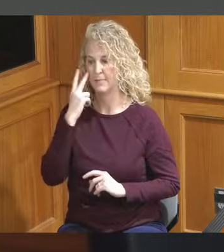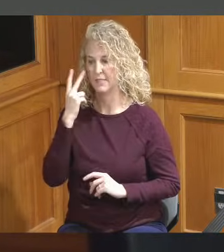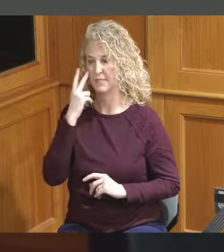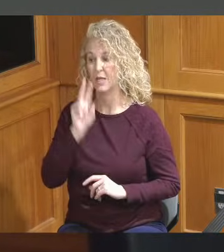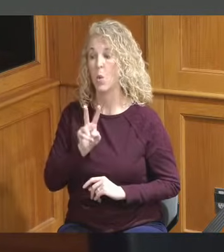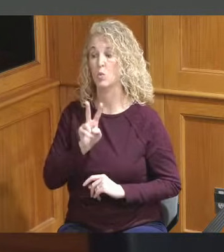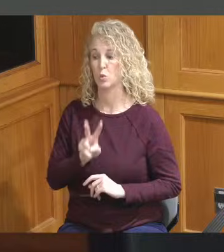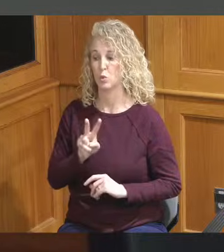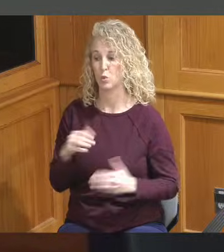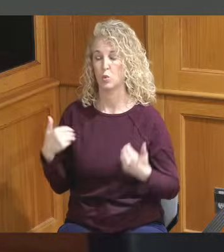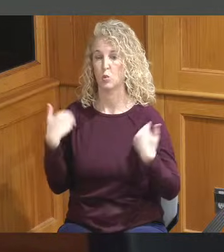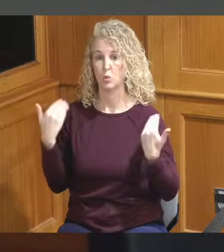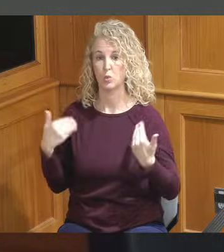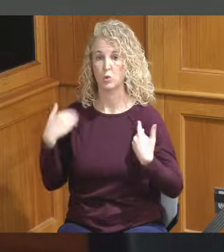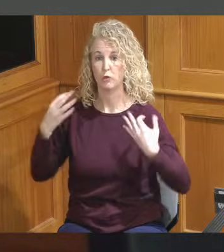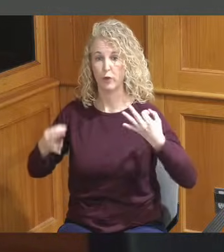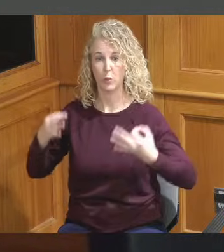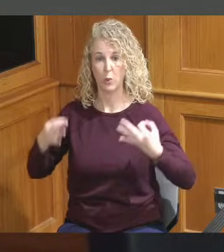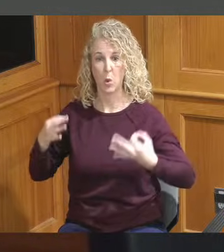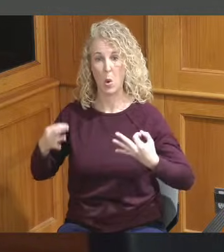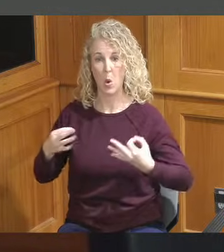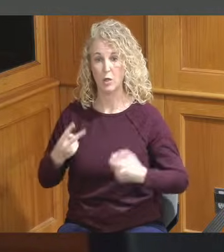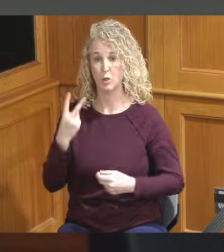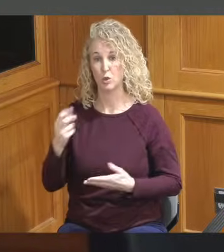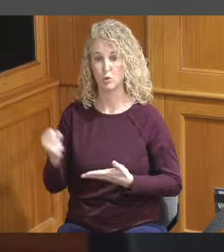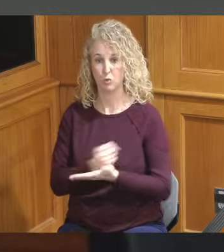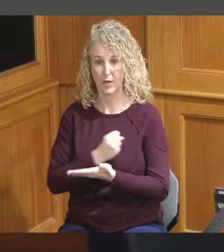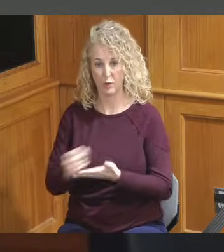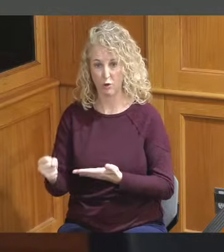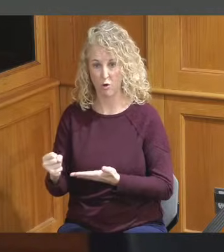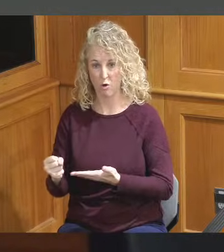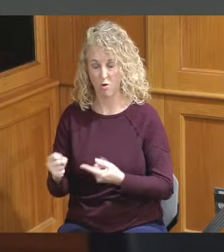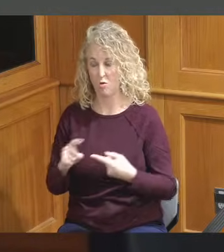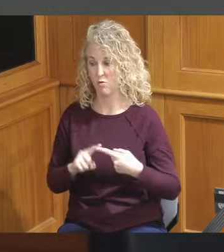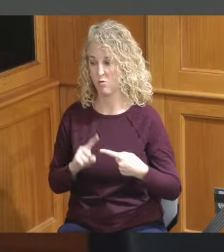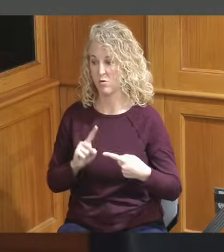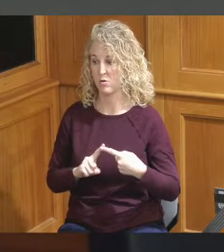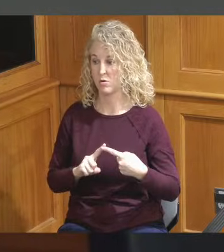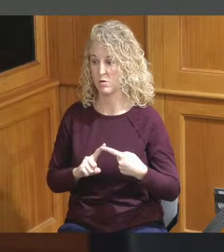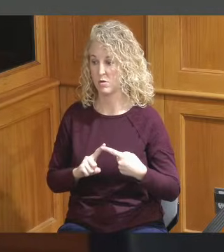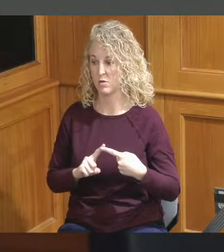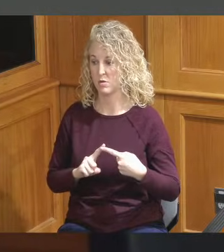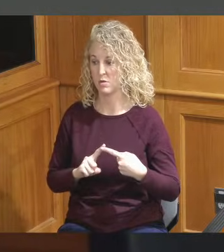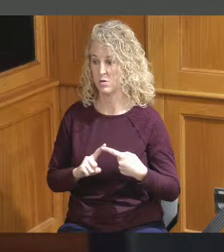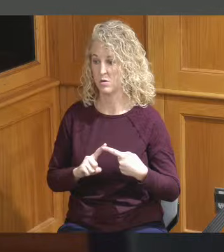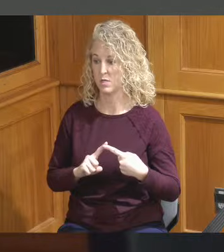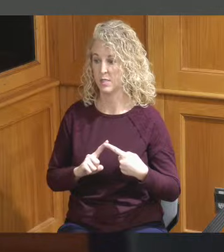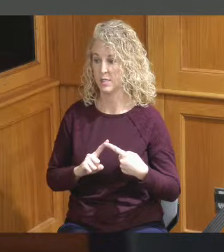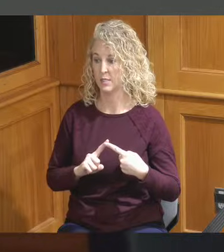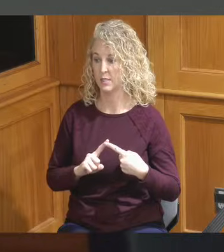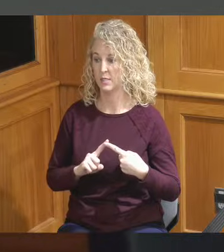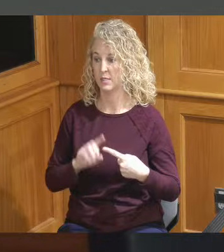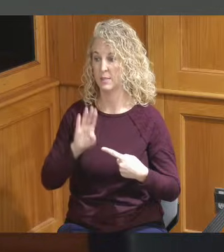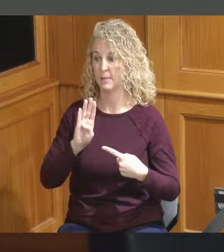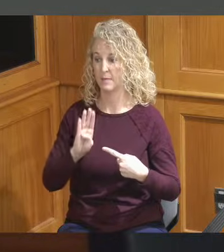two Juvenile Court items. Commissioners, these are two credit card items. TW item 22 is for an annual